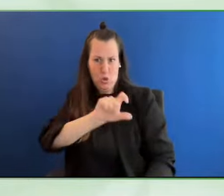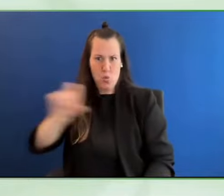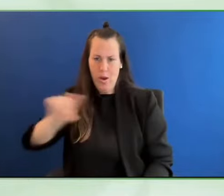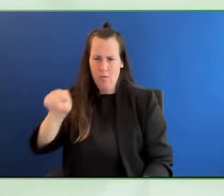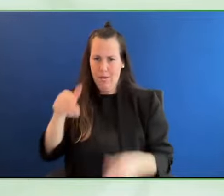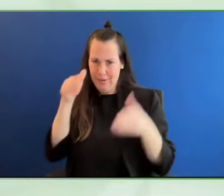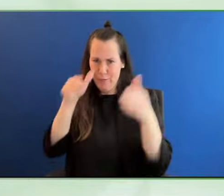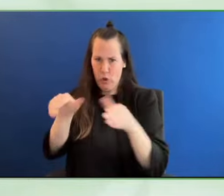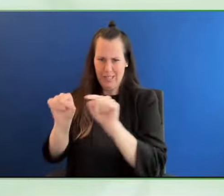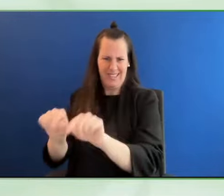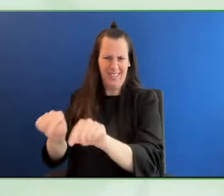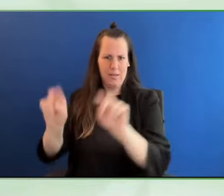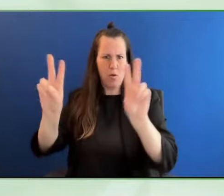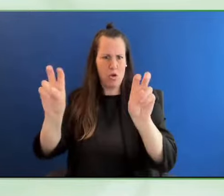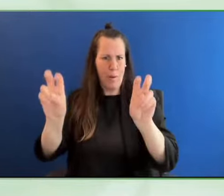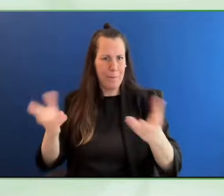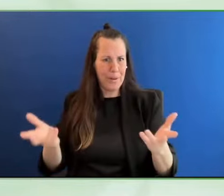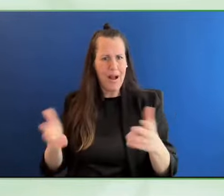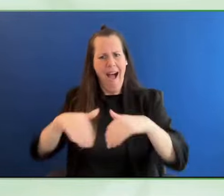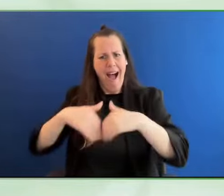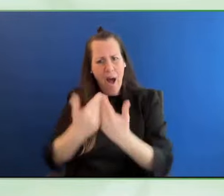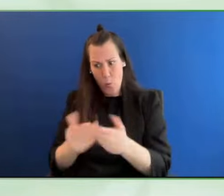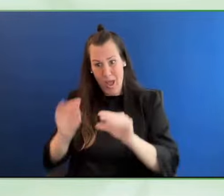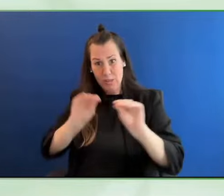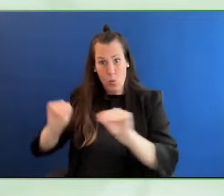but opportunity is not.